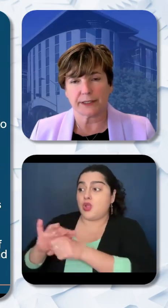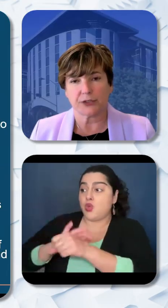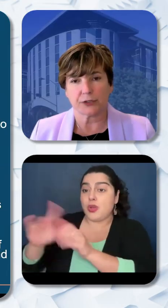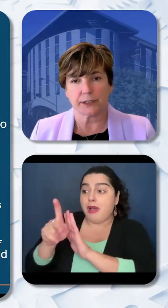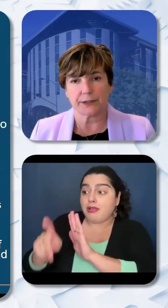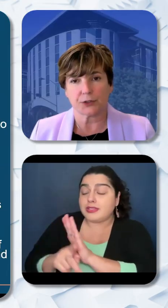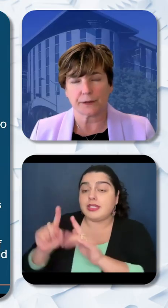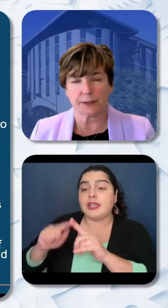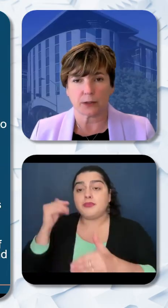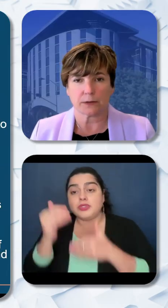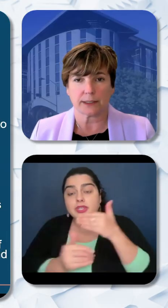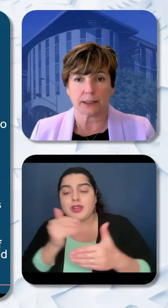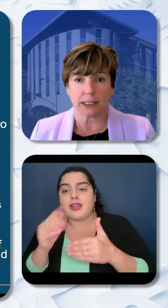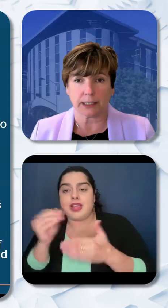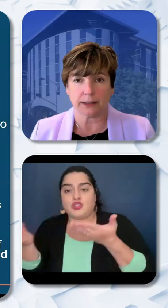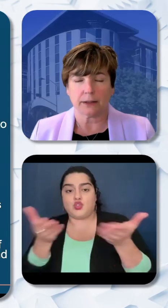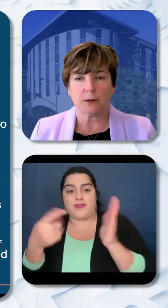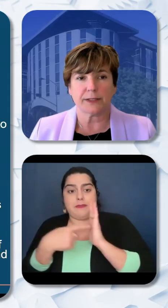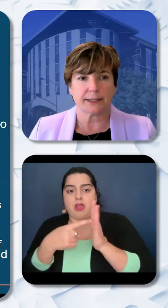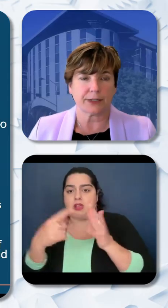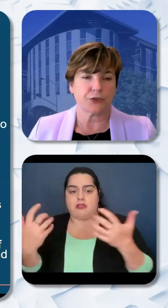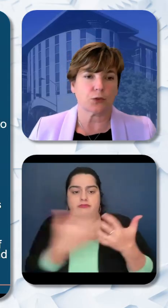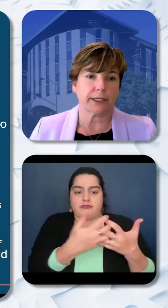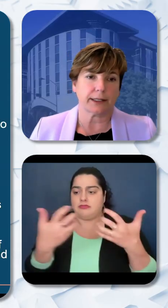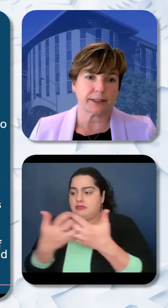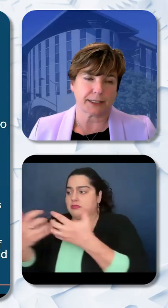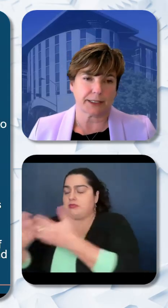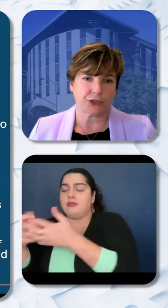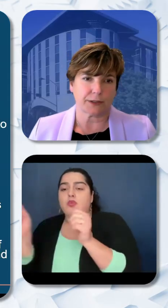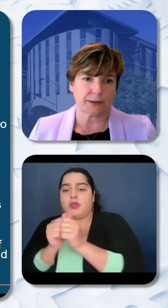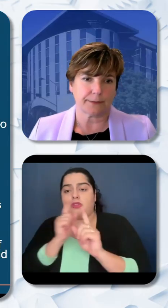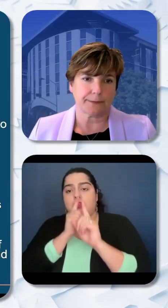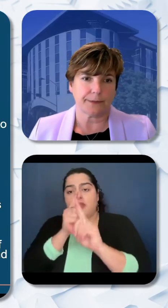procedures, and service models align with statutory expectations.